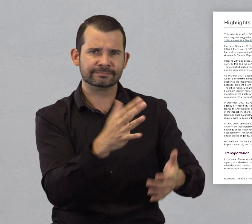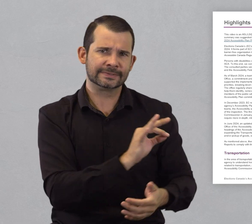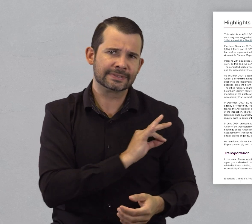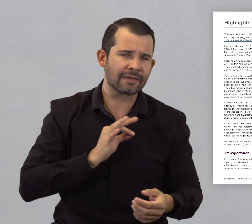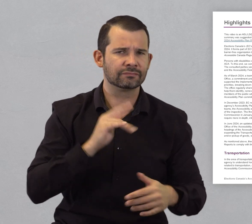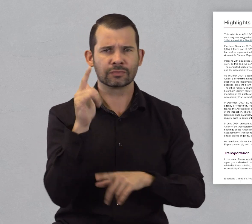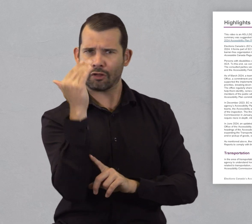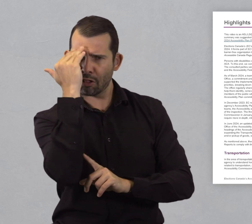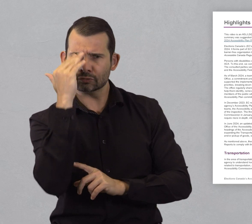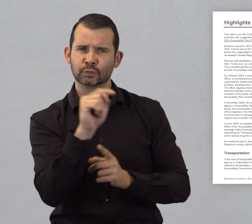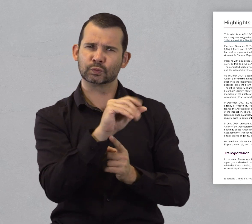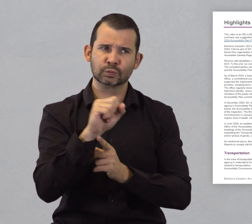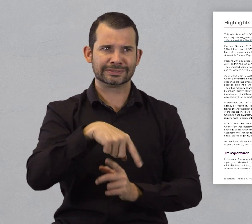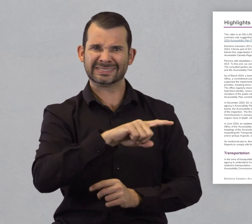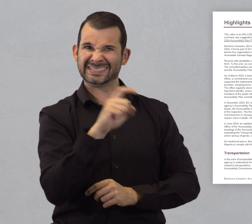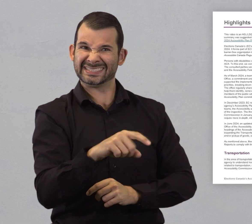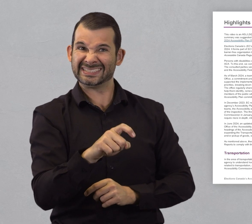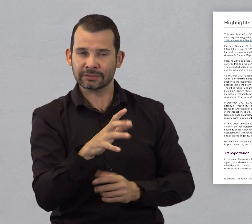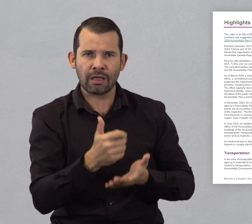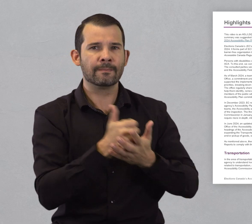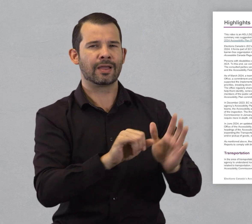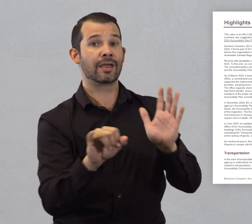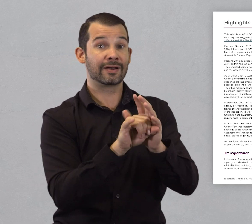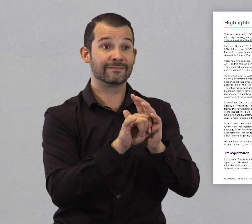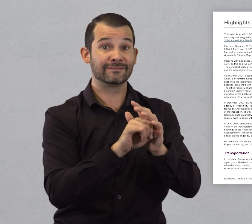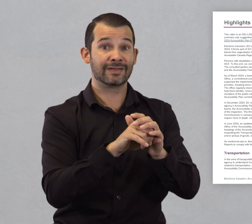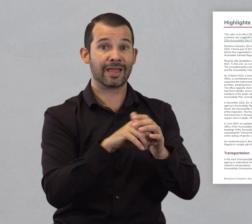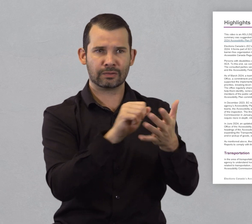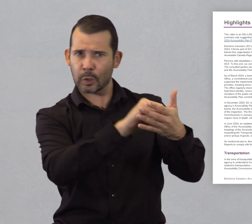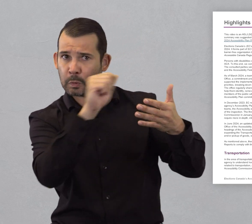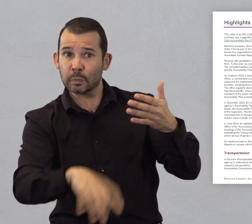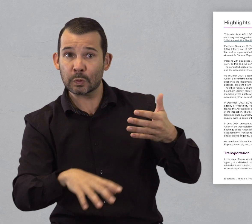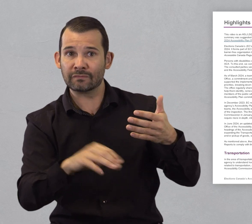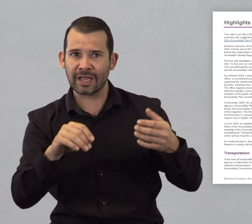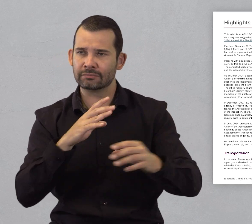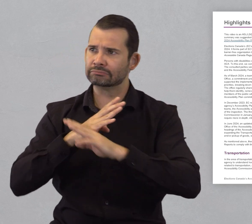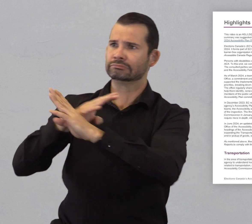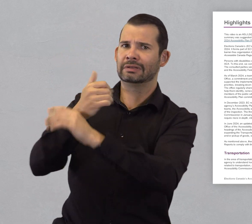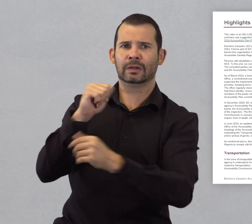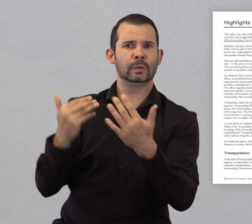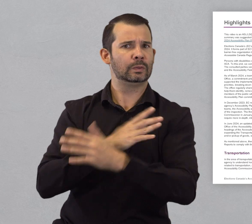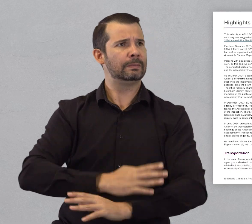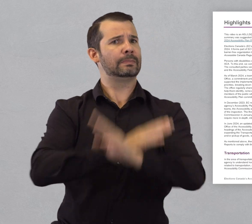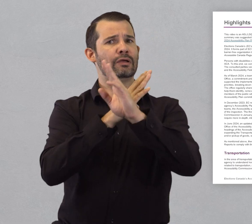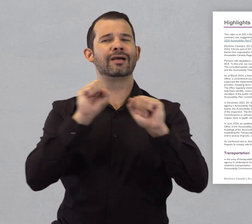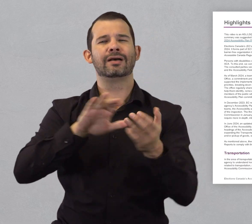the knowledge and tools they need to help them identify, remove and prevent barriers to the full